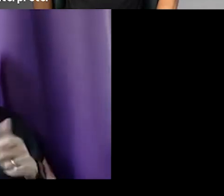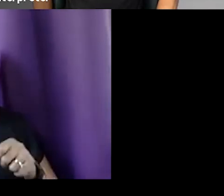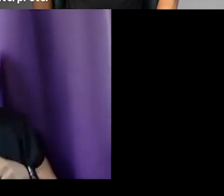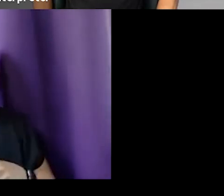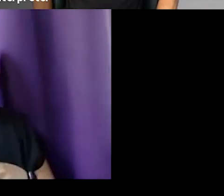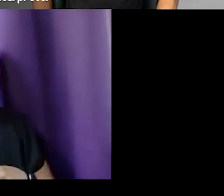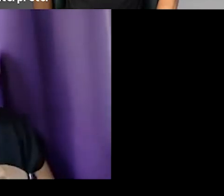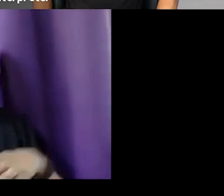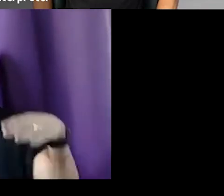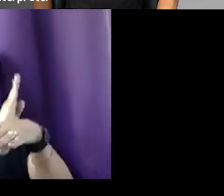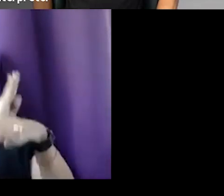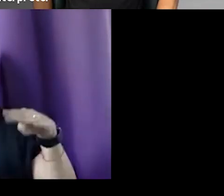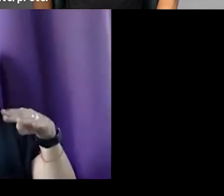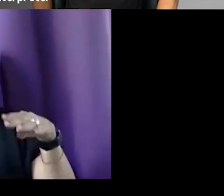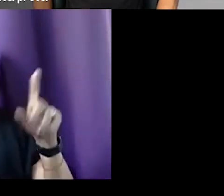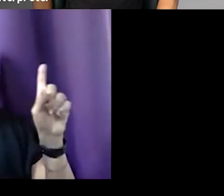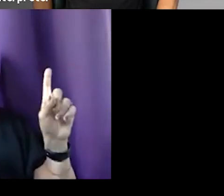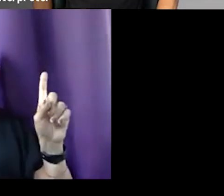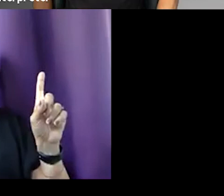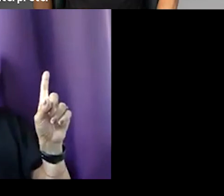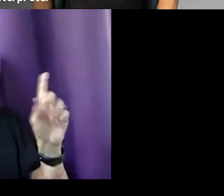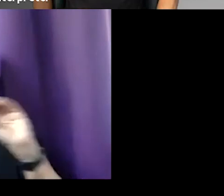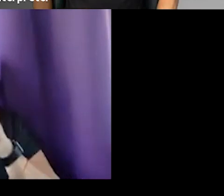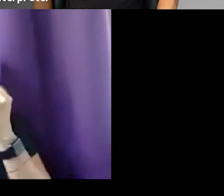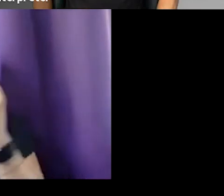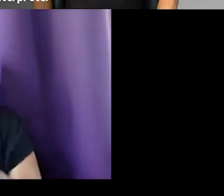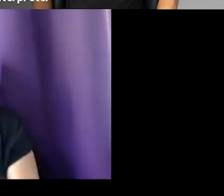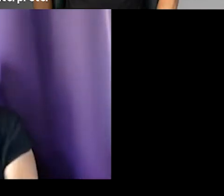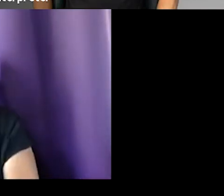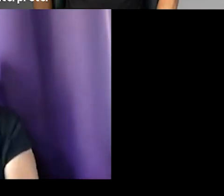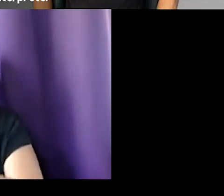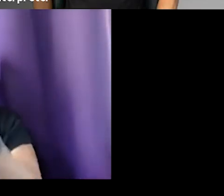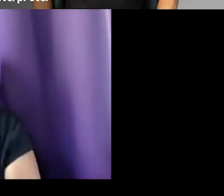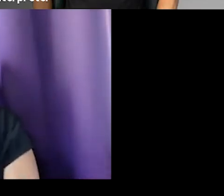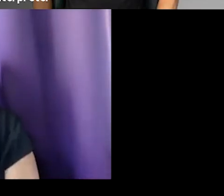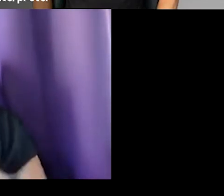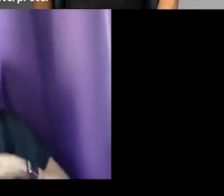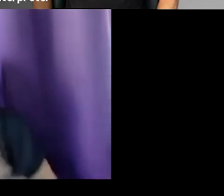look like because that defines most of the world.